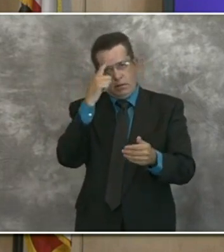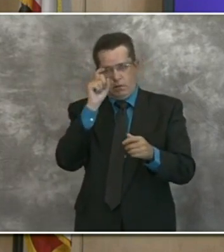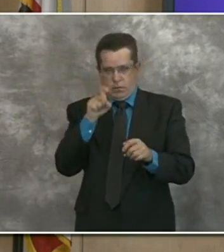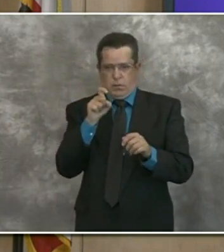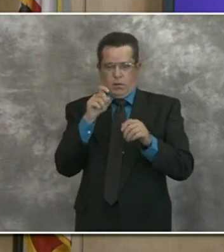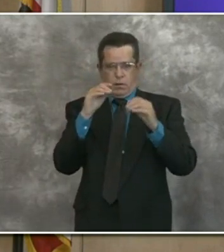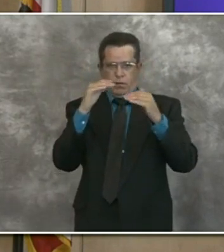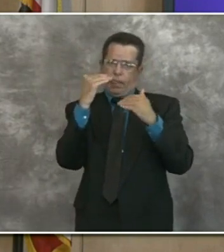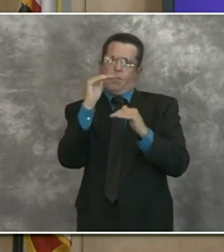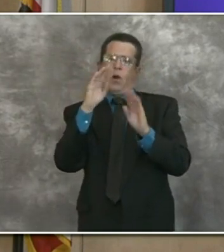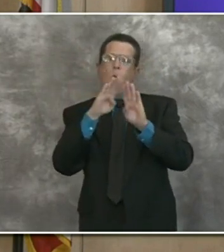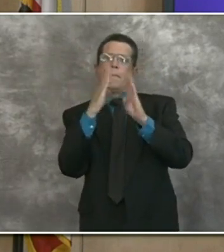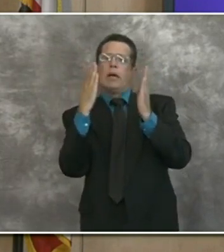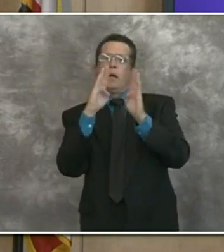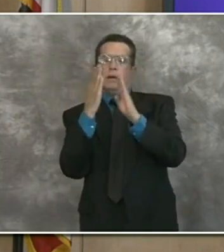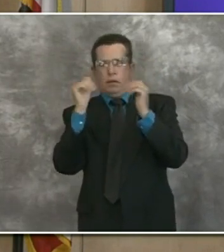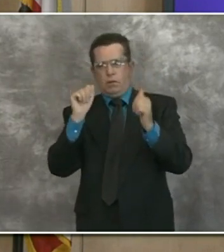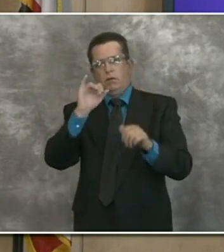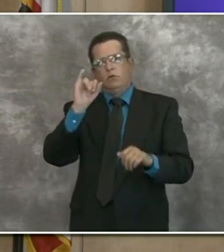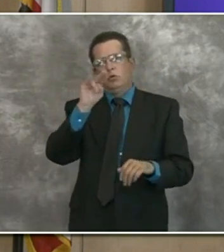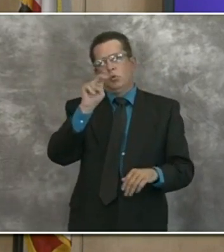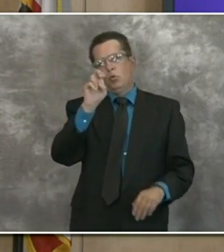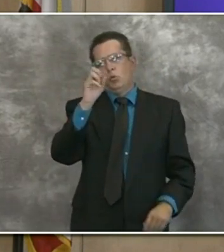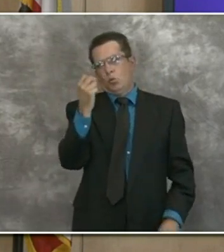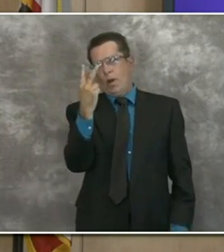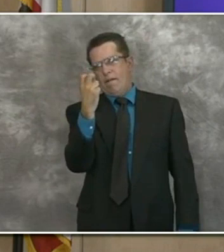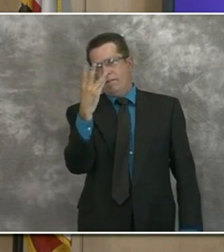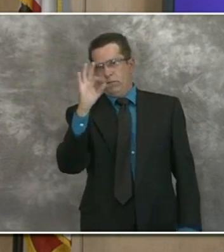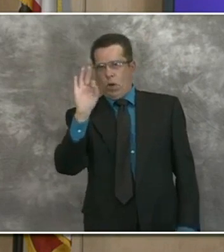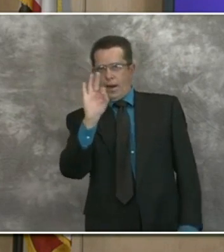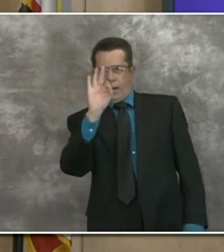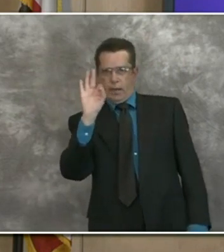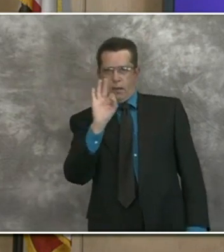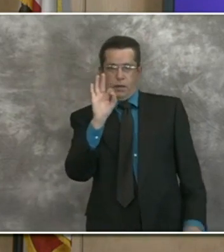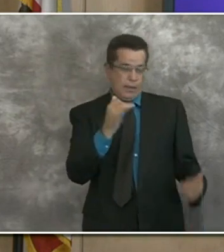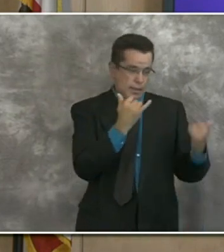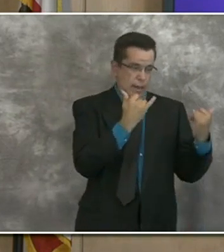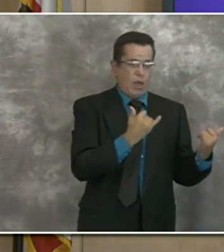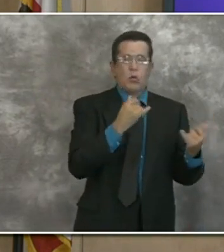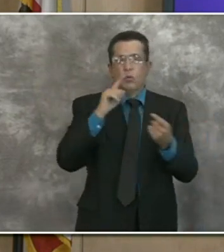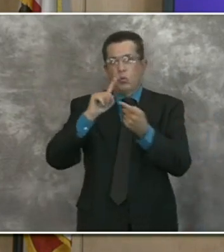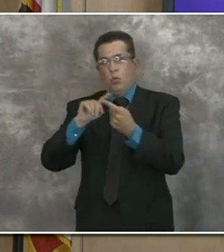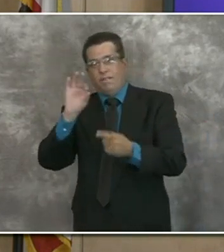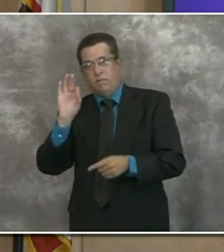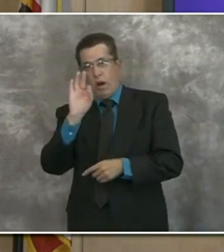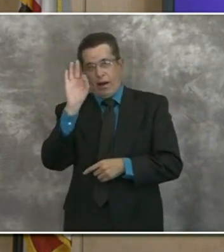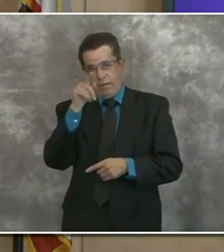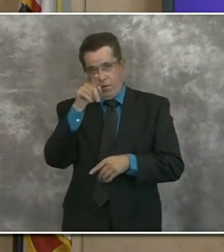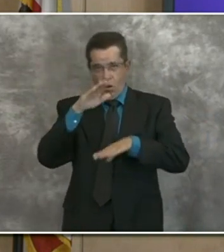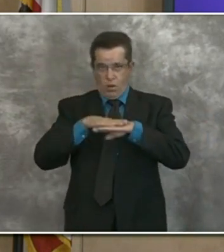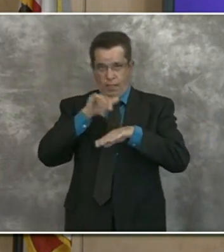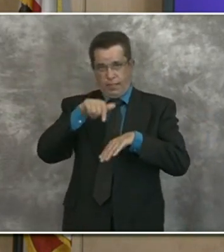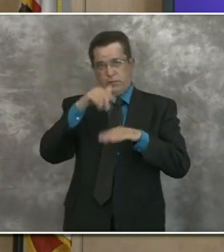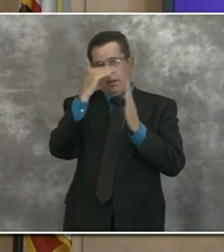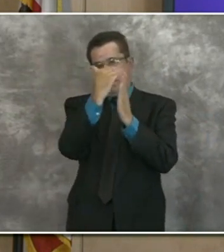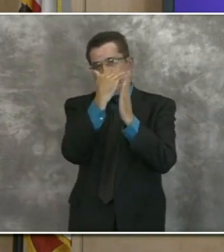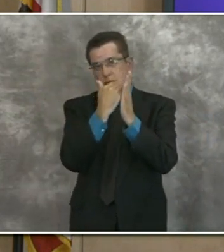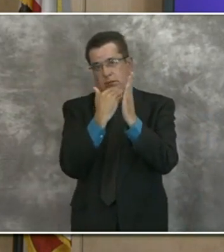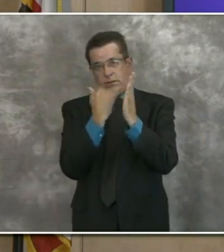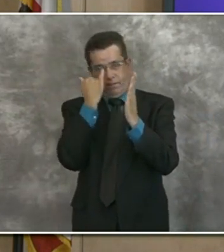THE STATE OF CALIFORNIA LAST FRIDAY. AND IF DETERMINED IN SAN DIEGO COUNTY CAN PROCEED. WITH THESE MODIFIED REOPENINGS